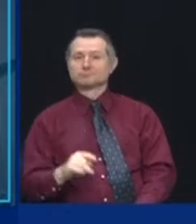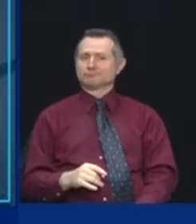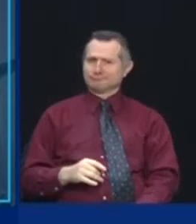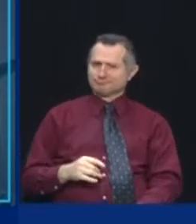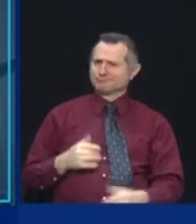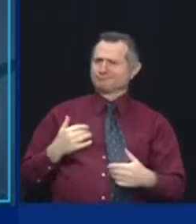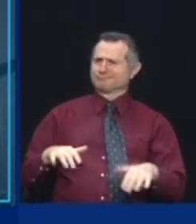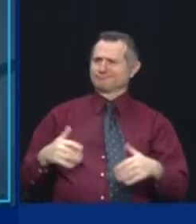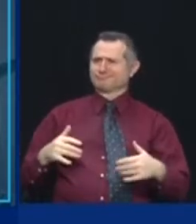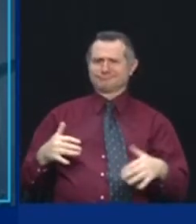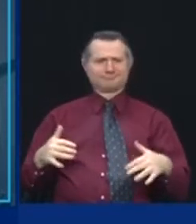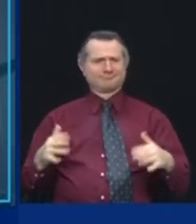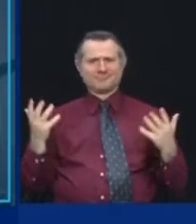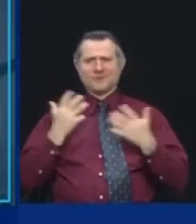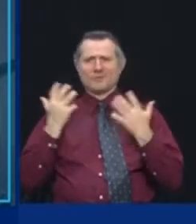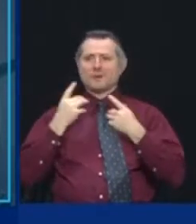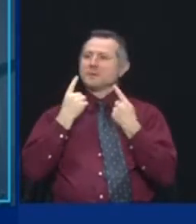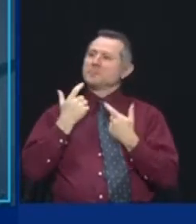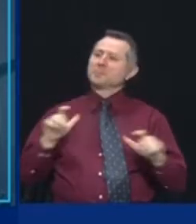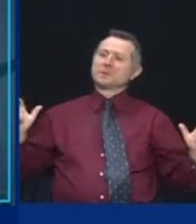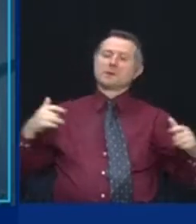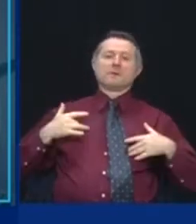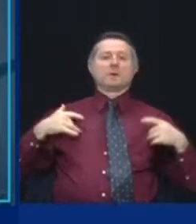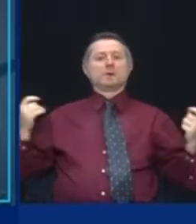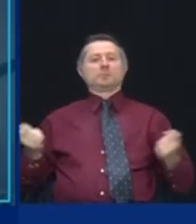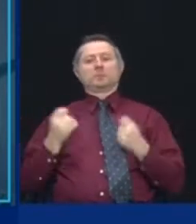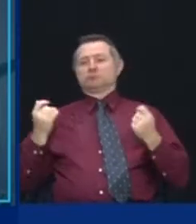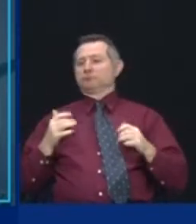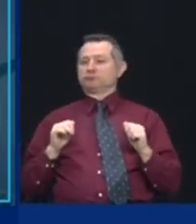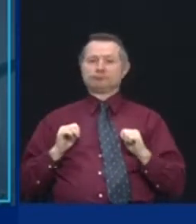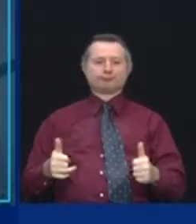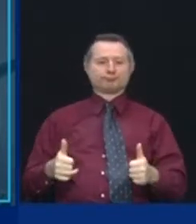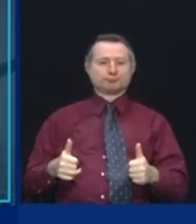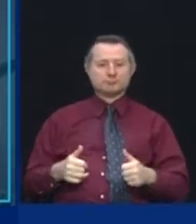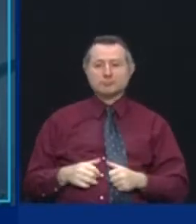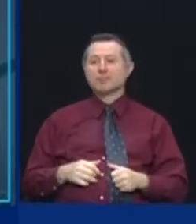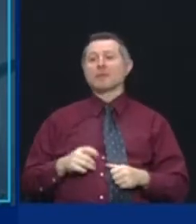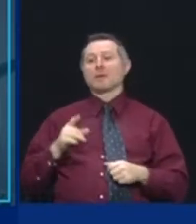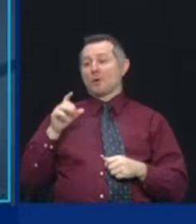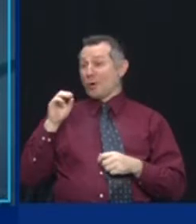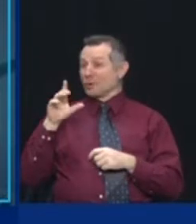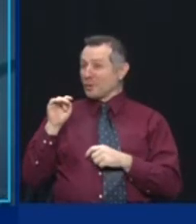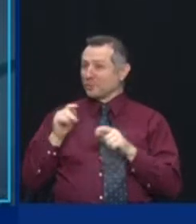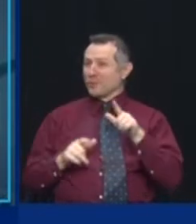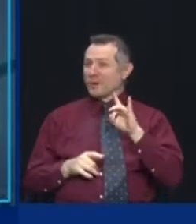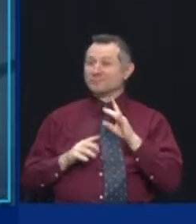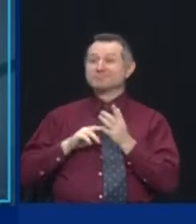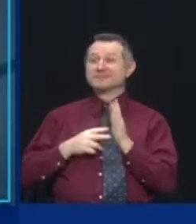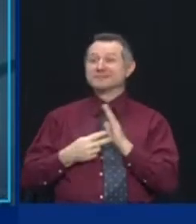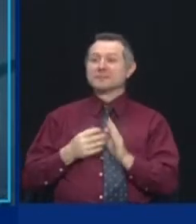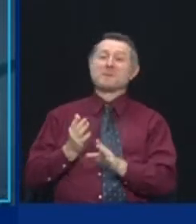THAT IS THE LOWEST SINCE OCTOBER 28th. AND THAT IS A VERY BIG DEAL FOR